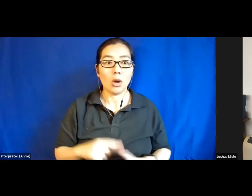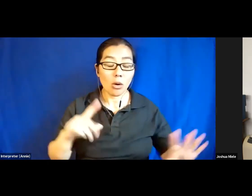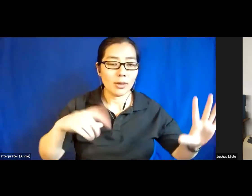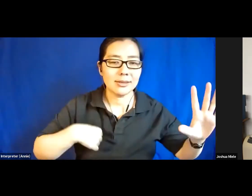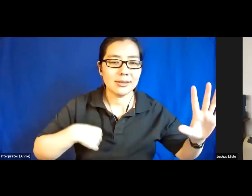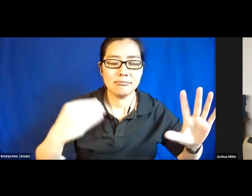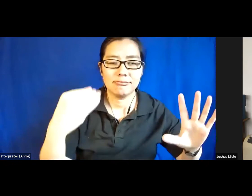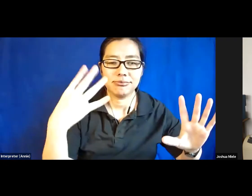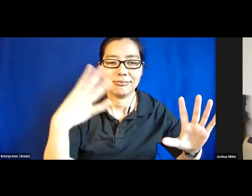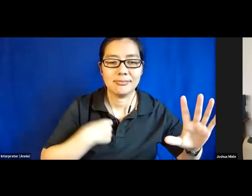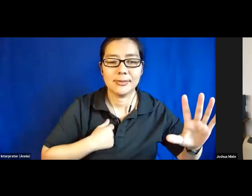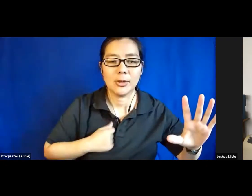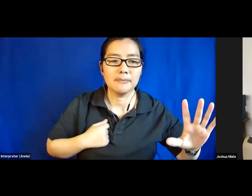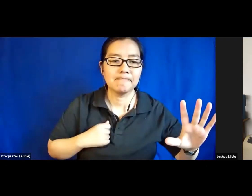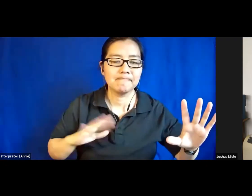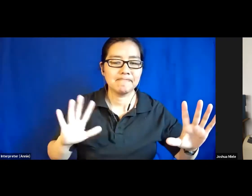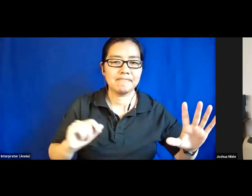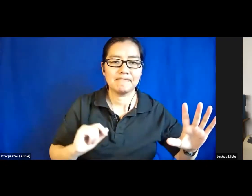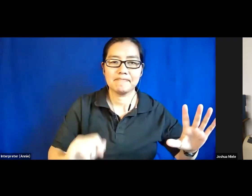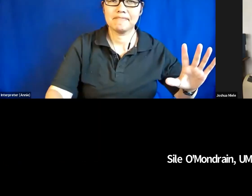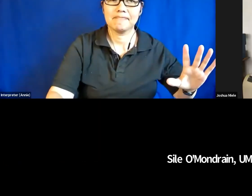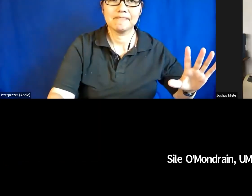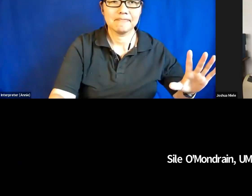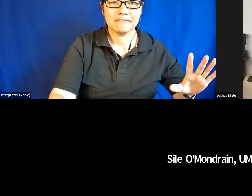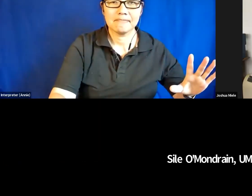Sorry. There we go.